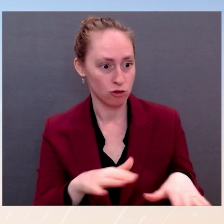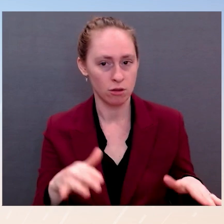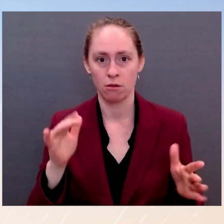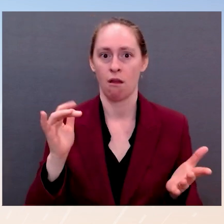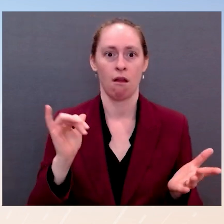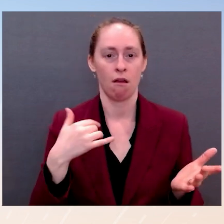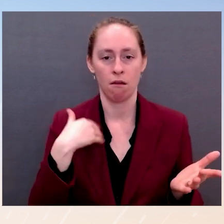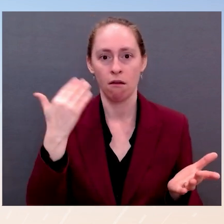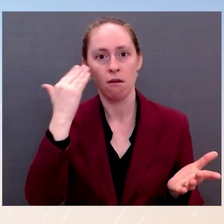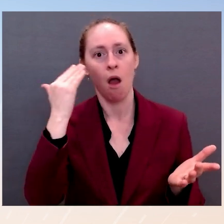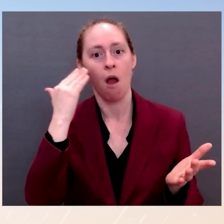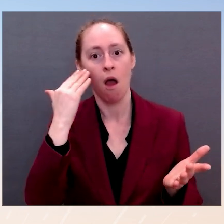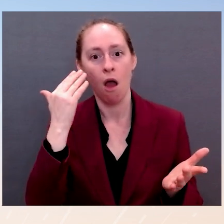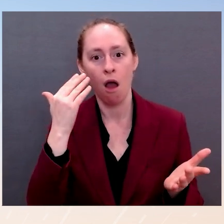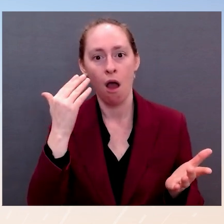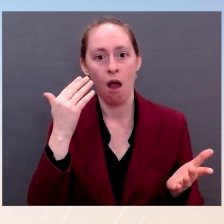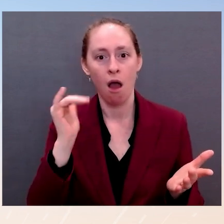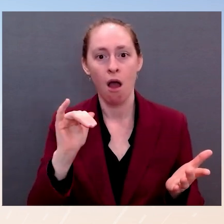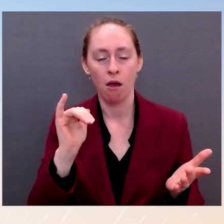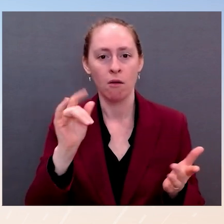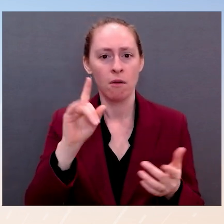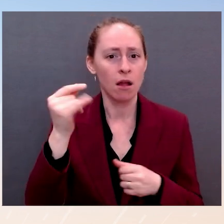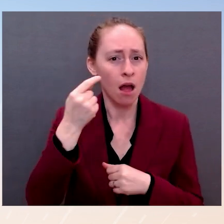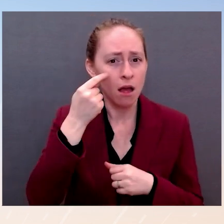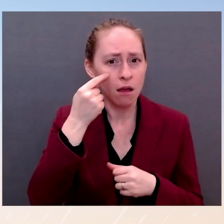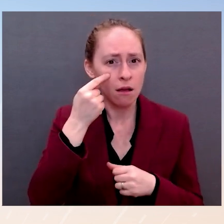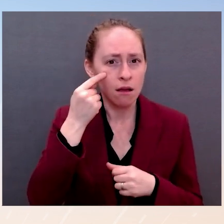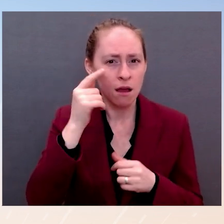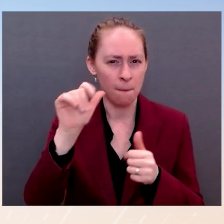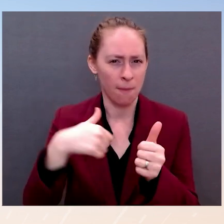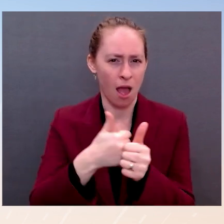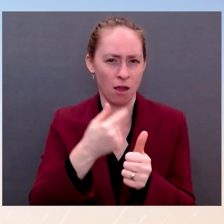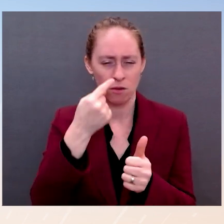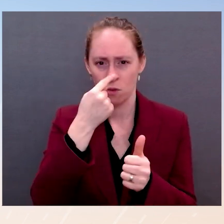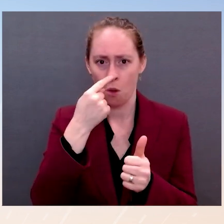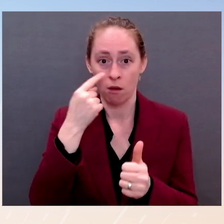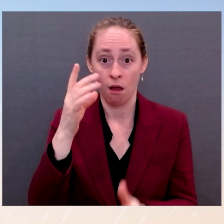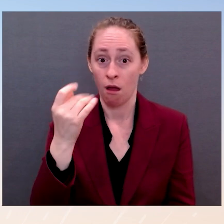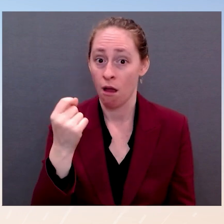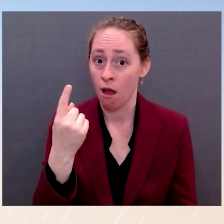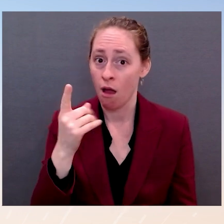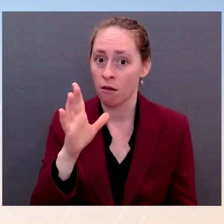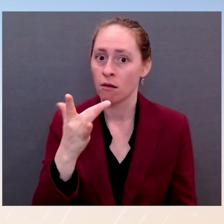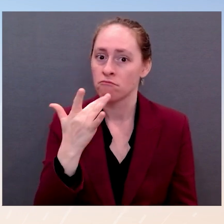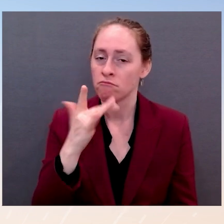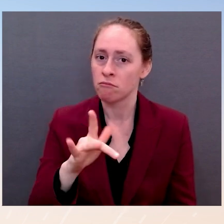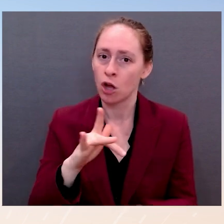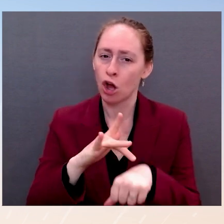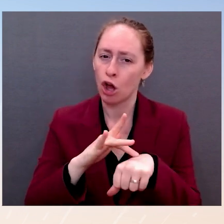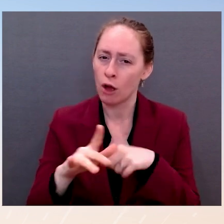Ended up, but that growth was the very early, early stage of multiple myeloma. It was just one tumor,